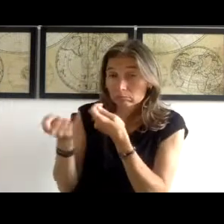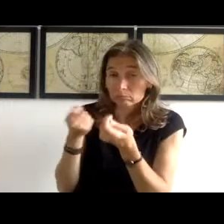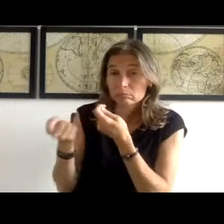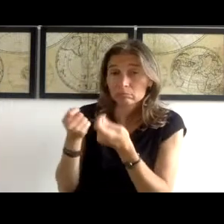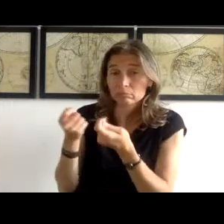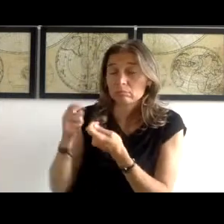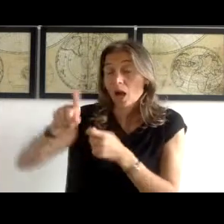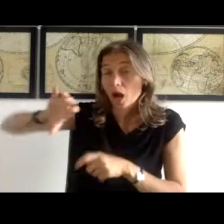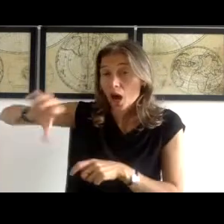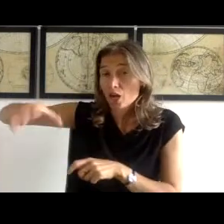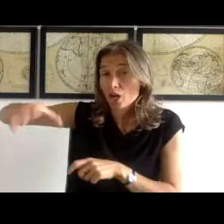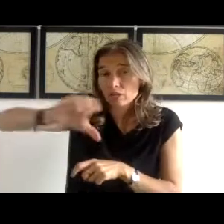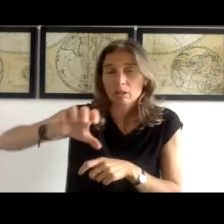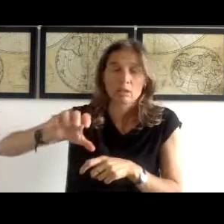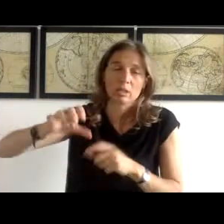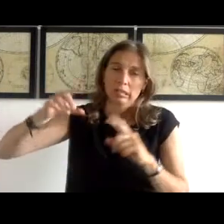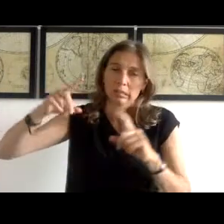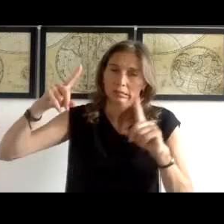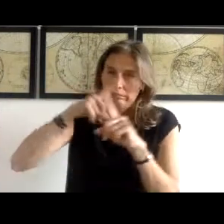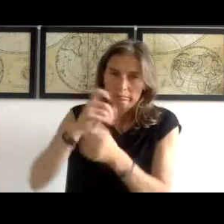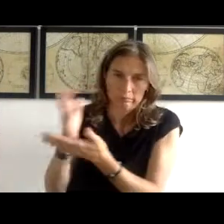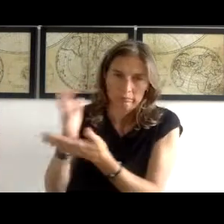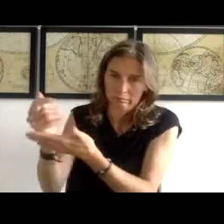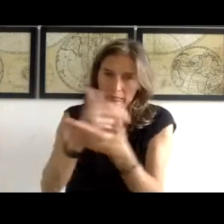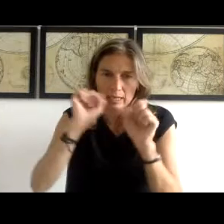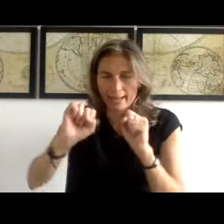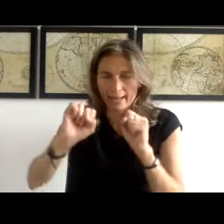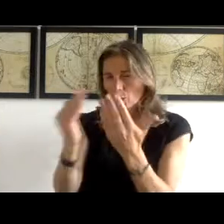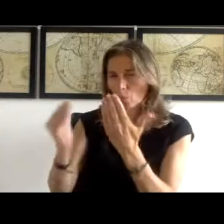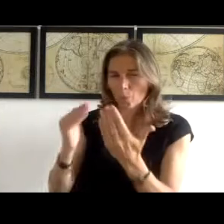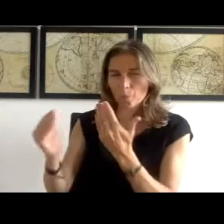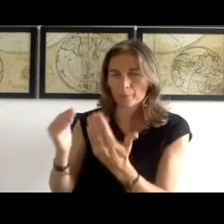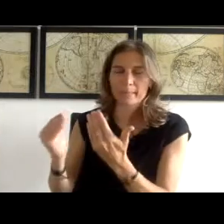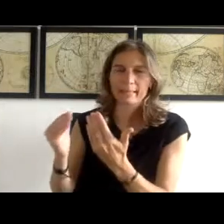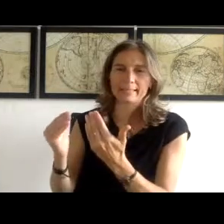that people can go abroad physically and replace it by digital.